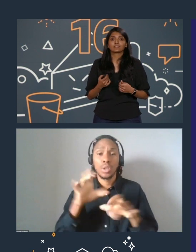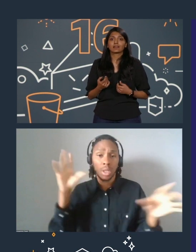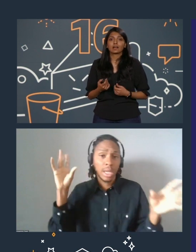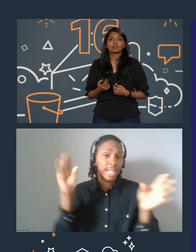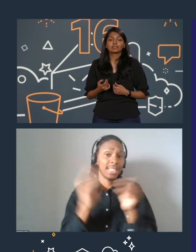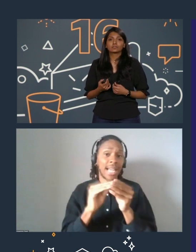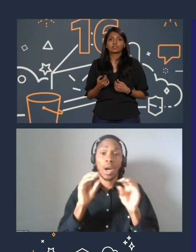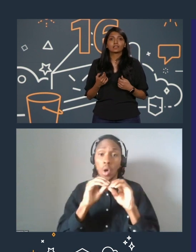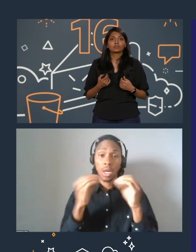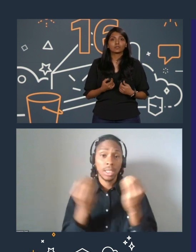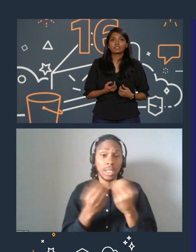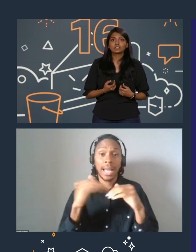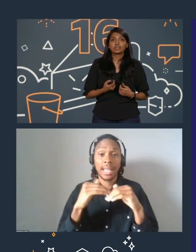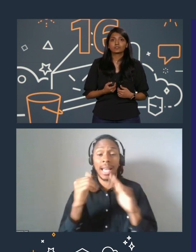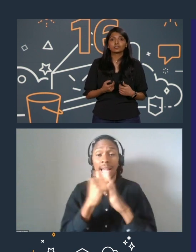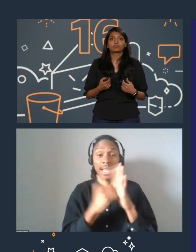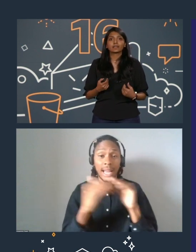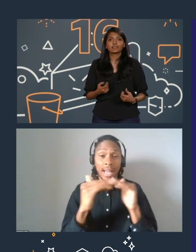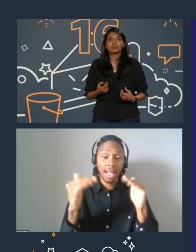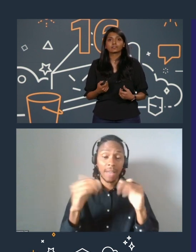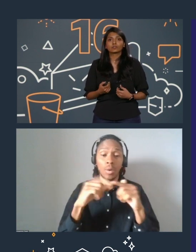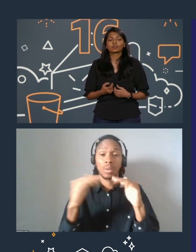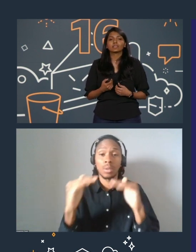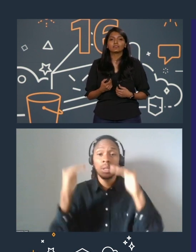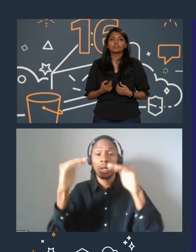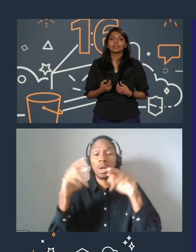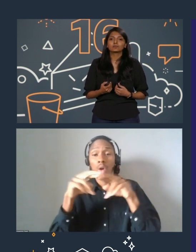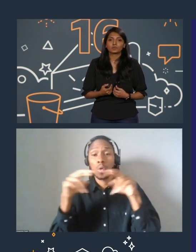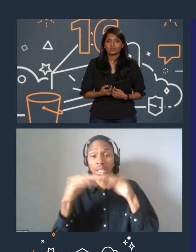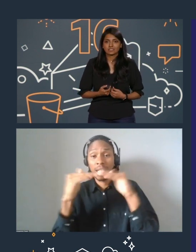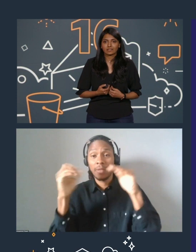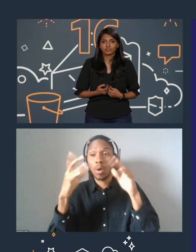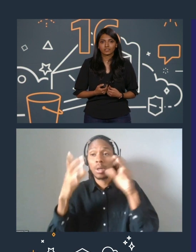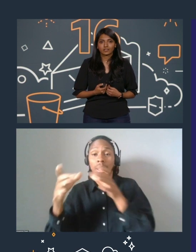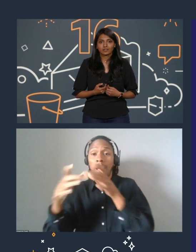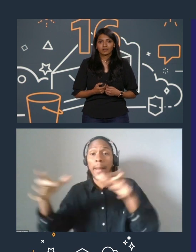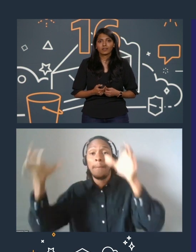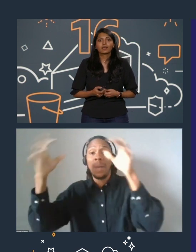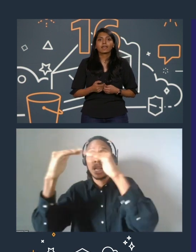the account level, the region level, the bucket level, or even at the prefix level.